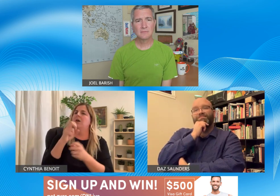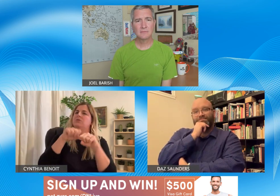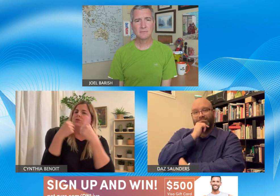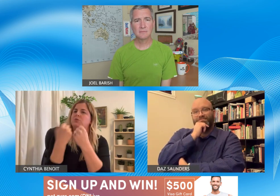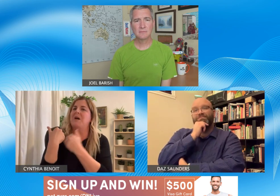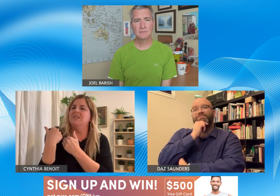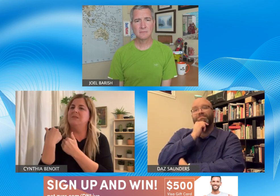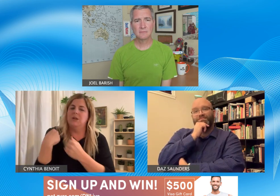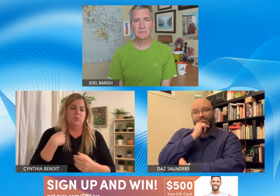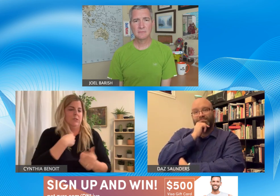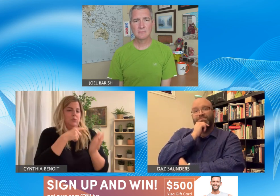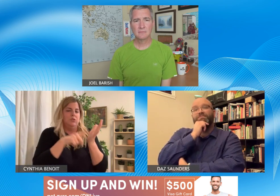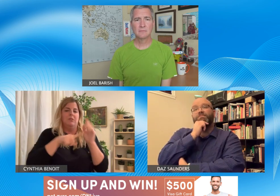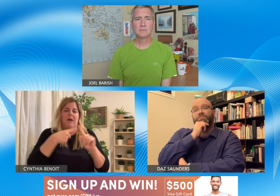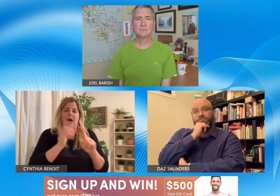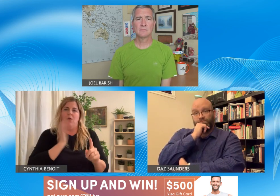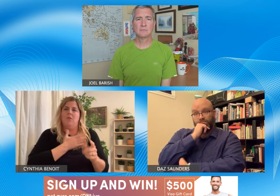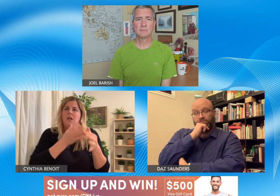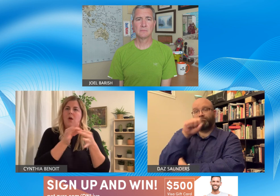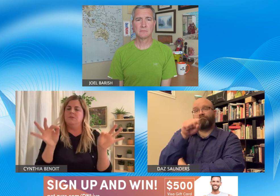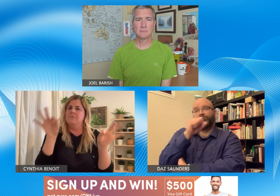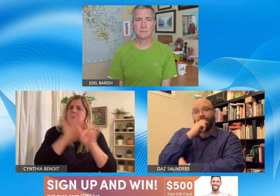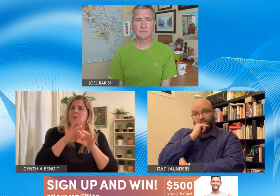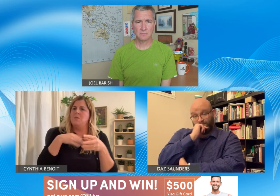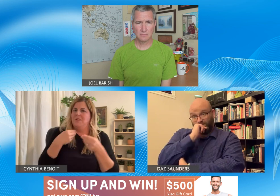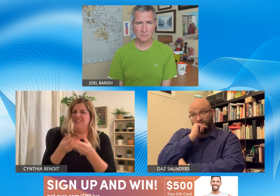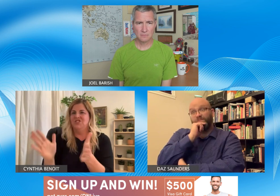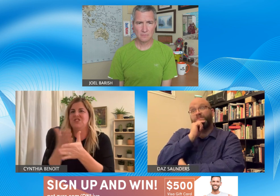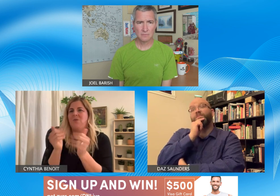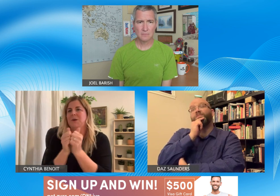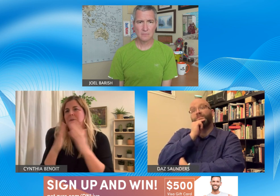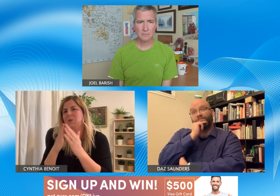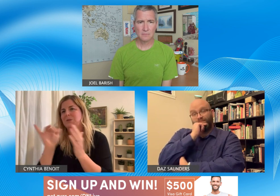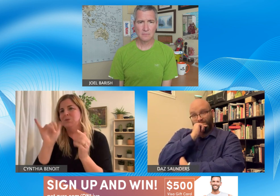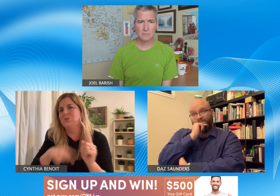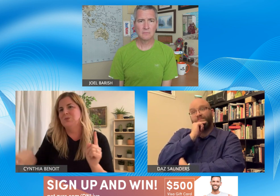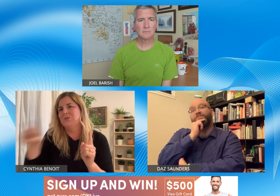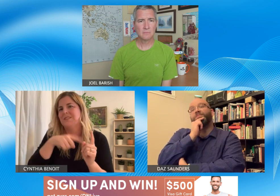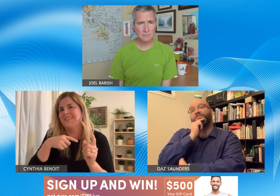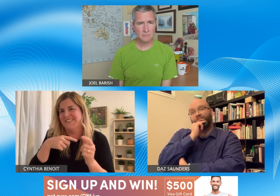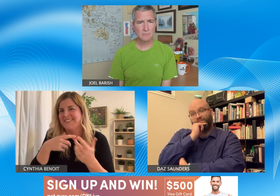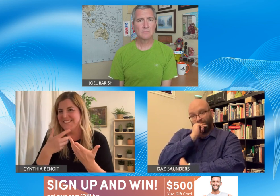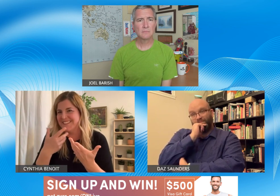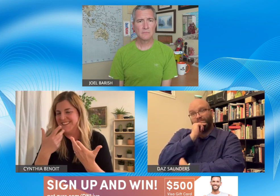As researchers, we have a social responsibility to share our research topics with the community.